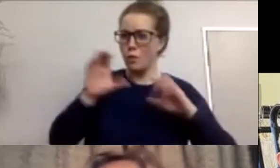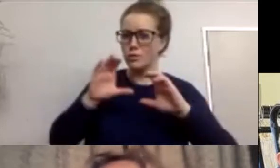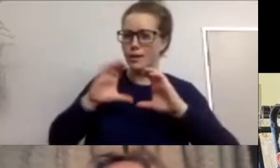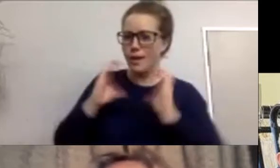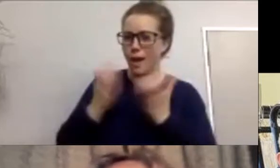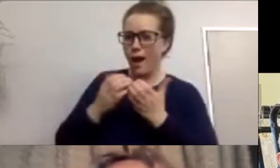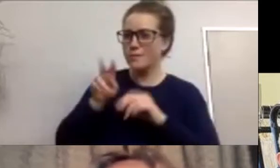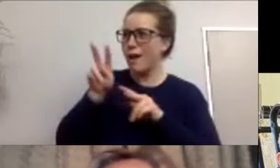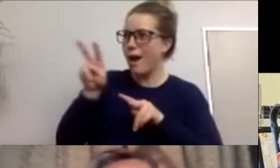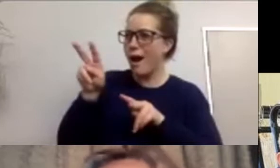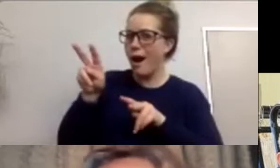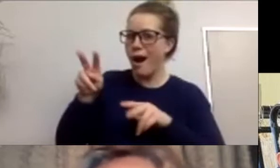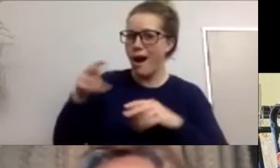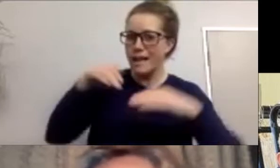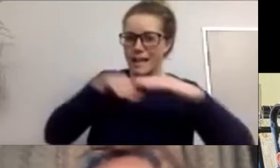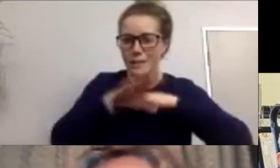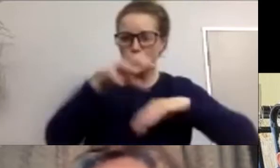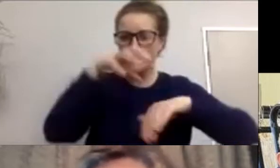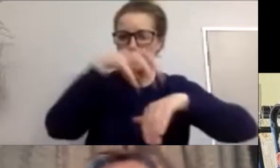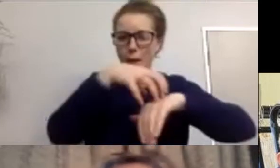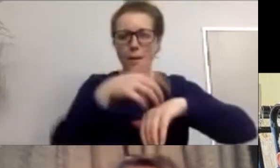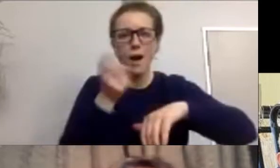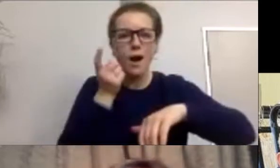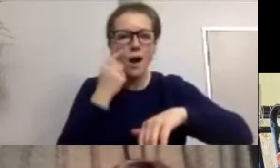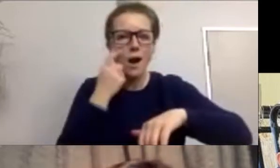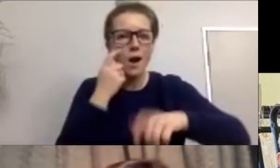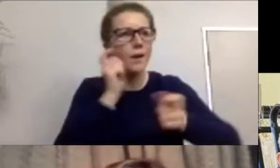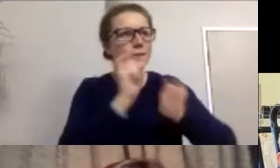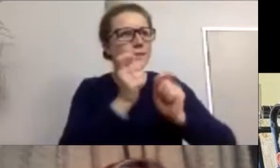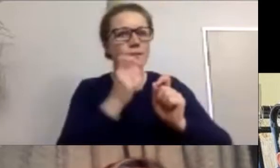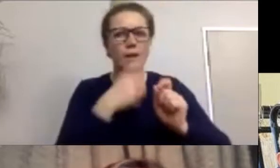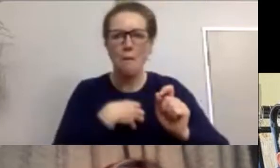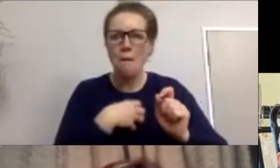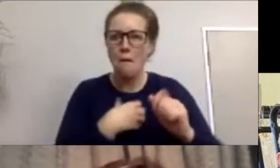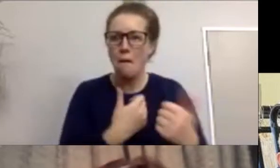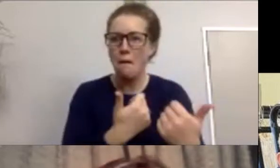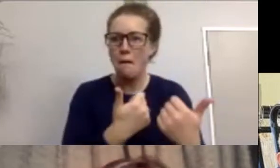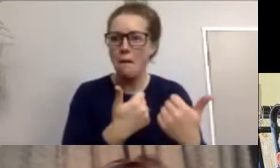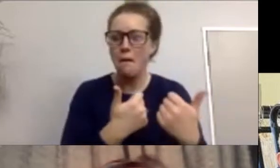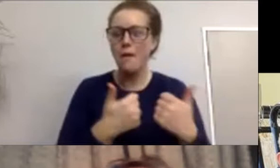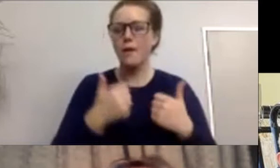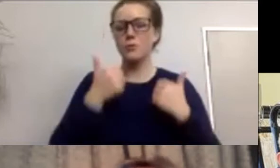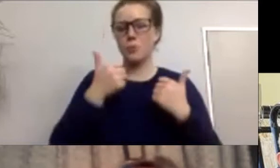costume department. So that was a good example. In this photo,